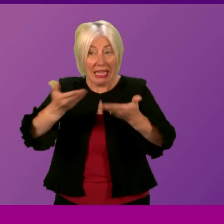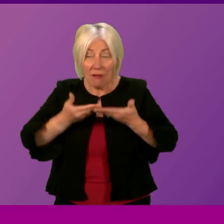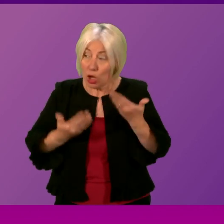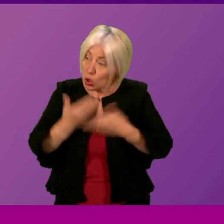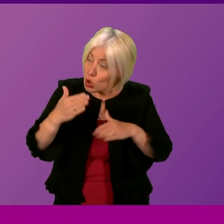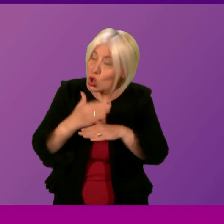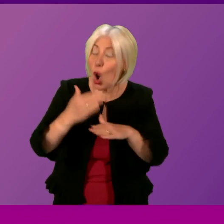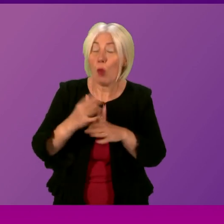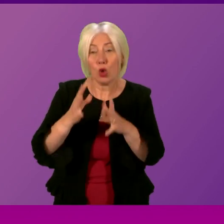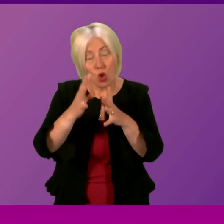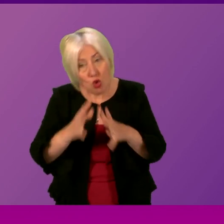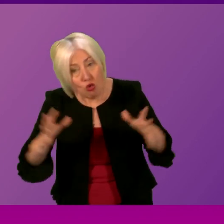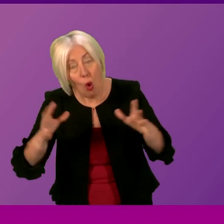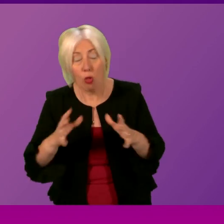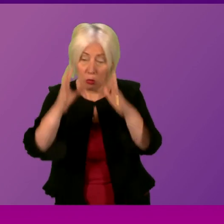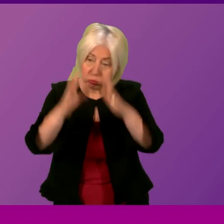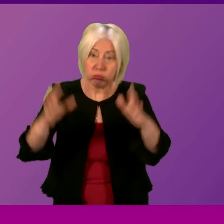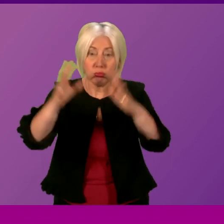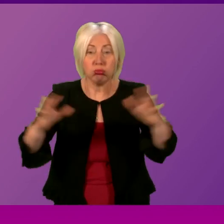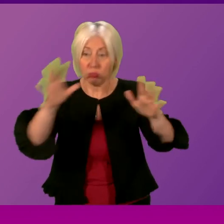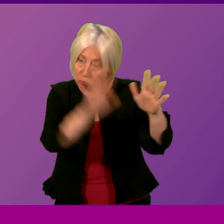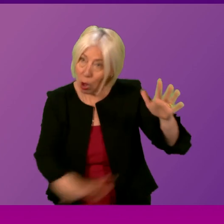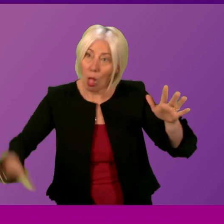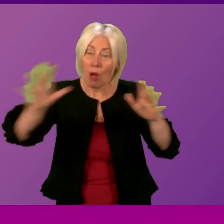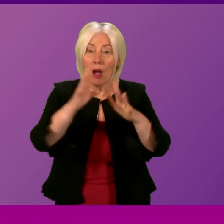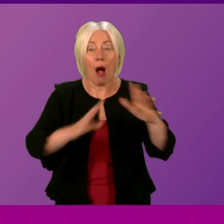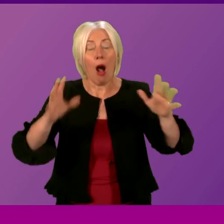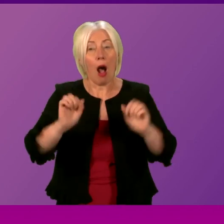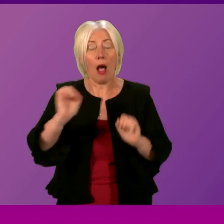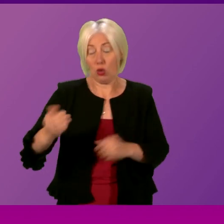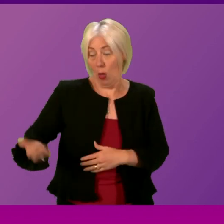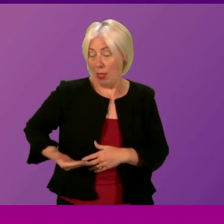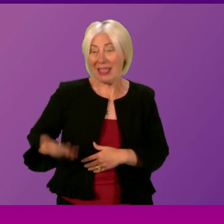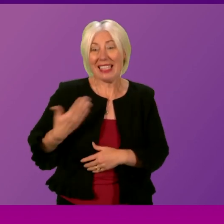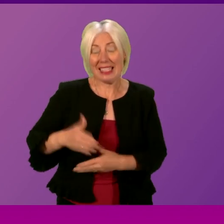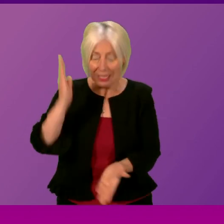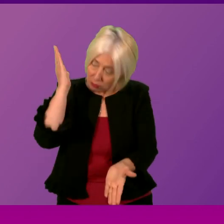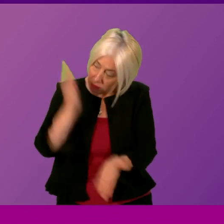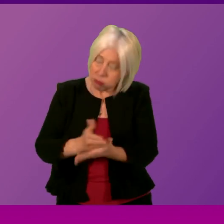growth and greater prosperity to all parts of the country. Businesses need certainty and stability when making